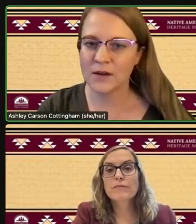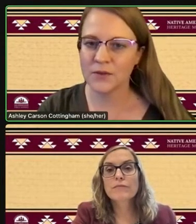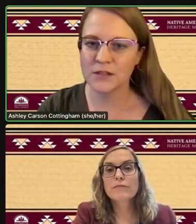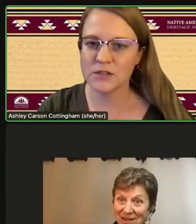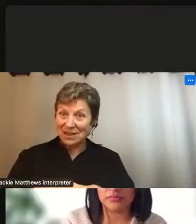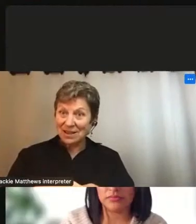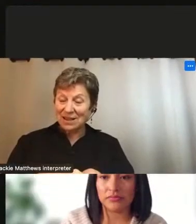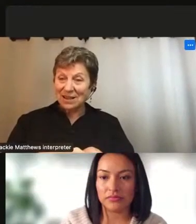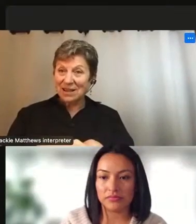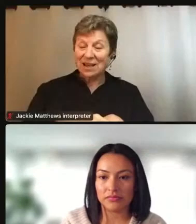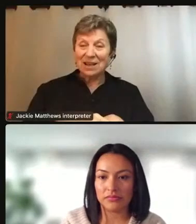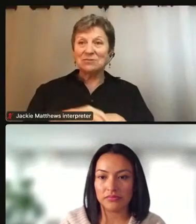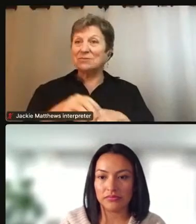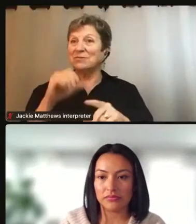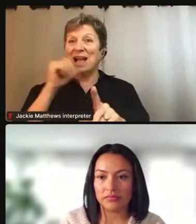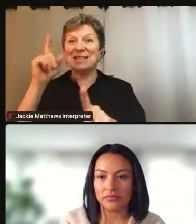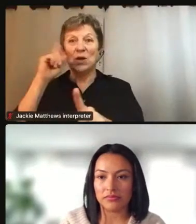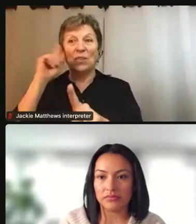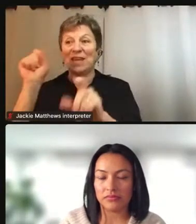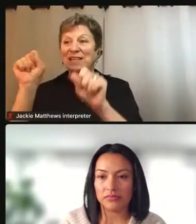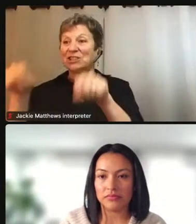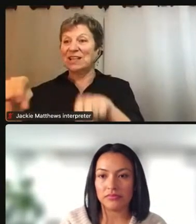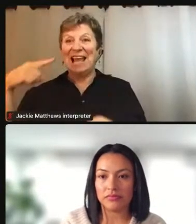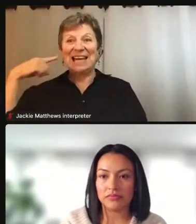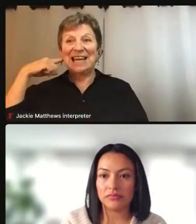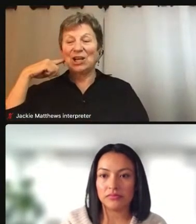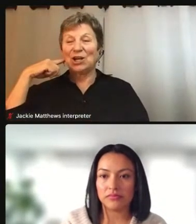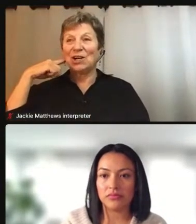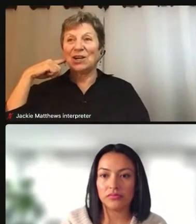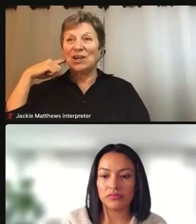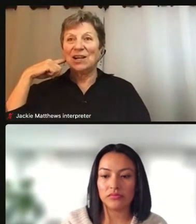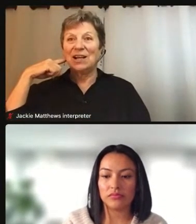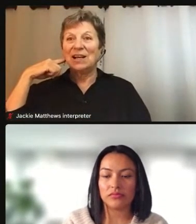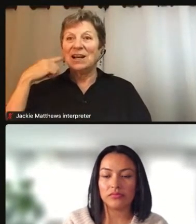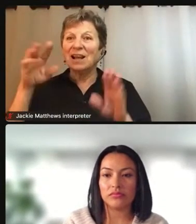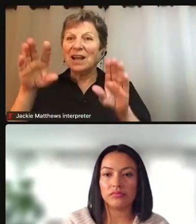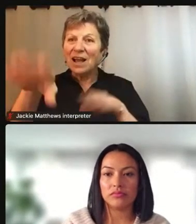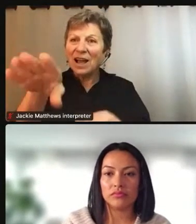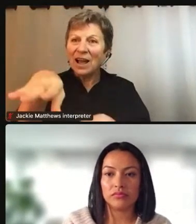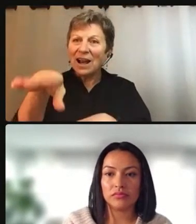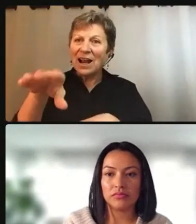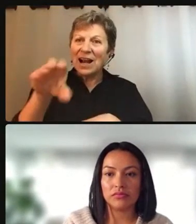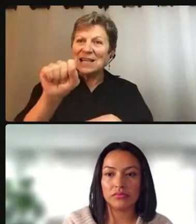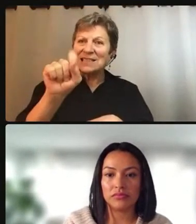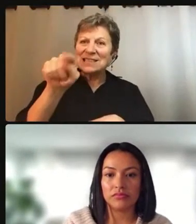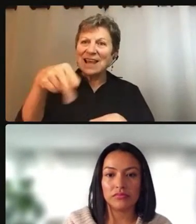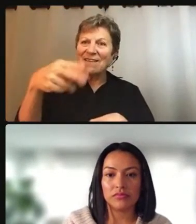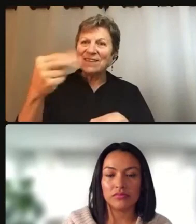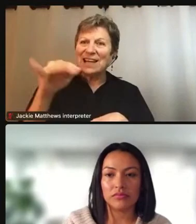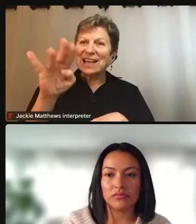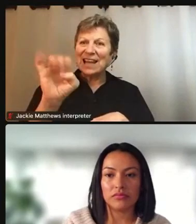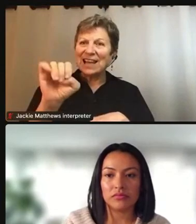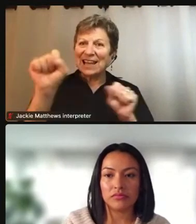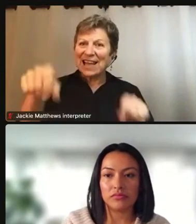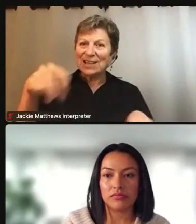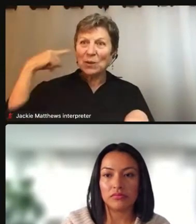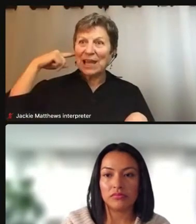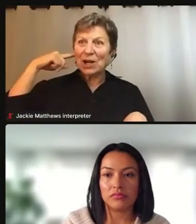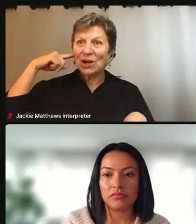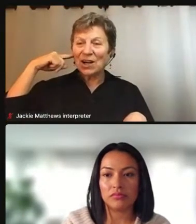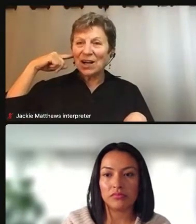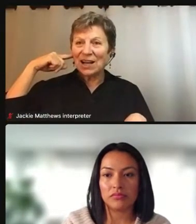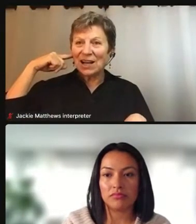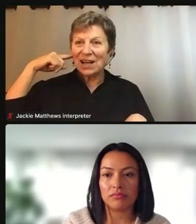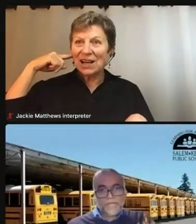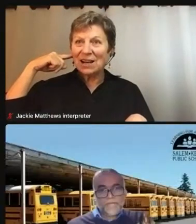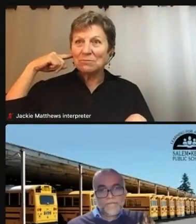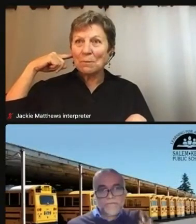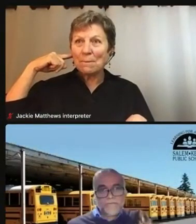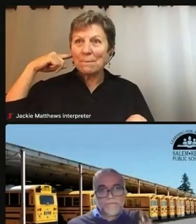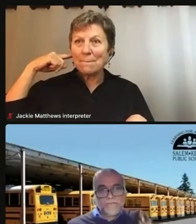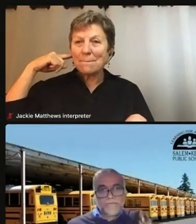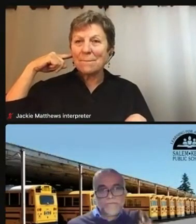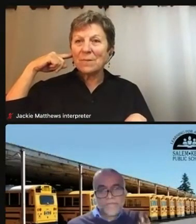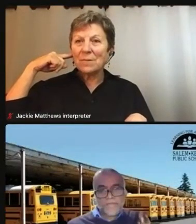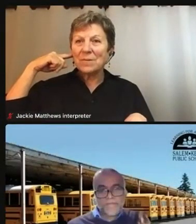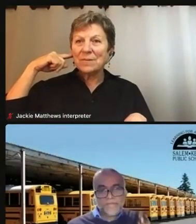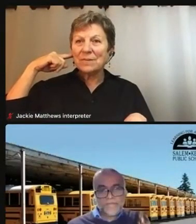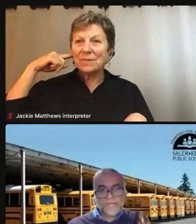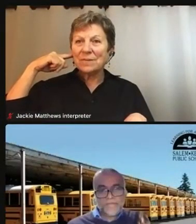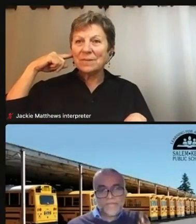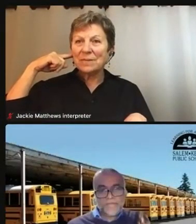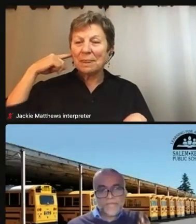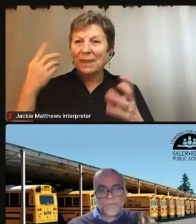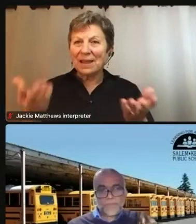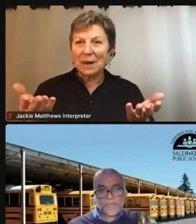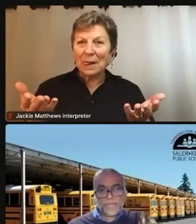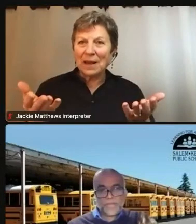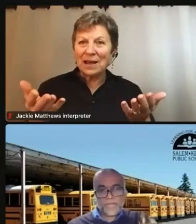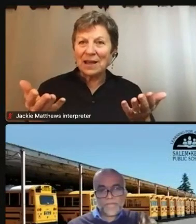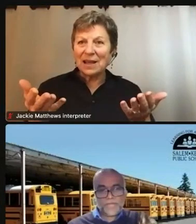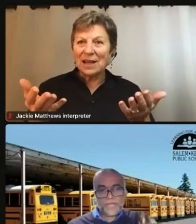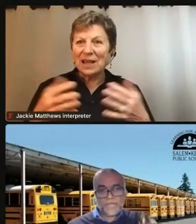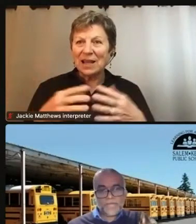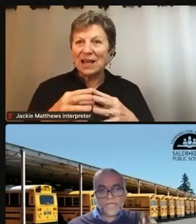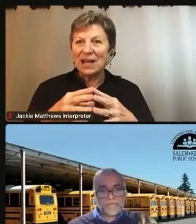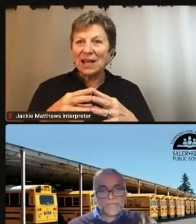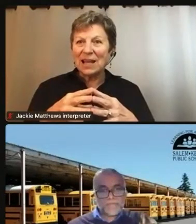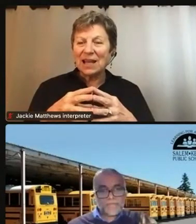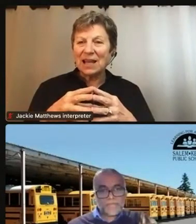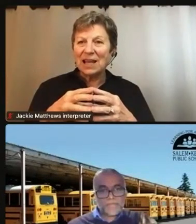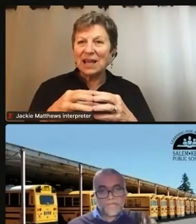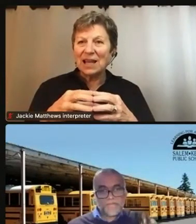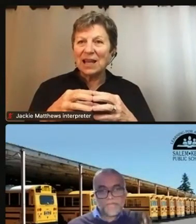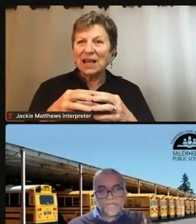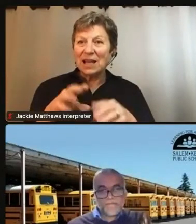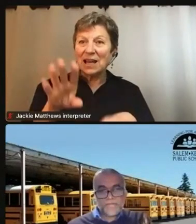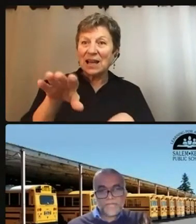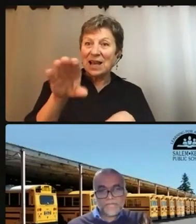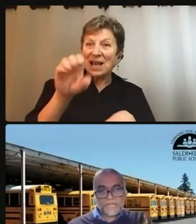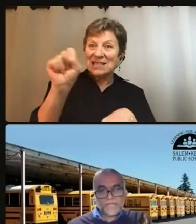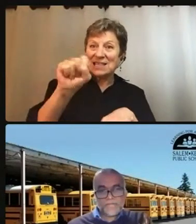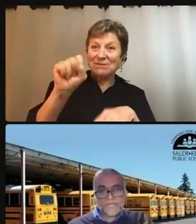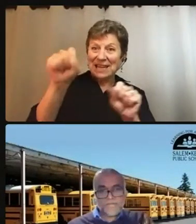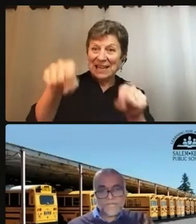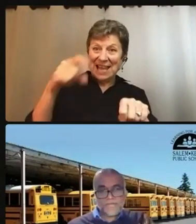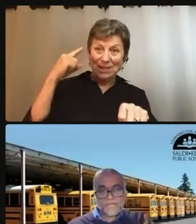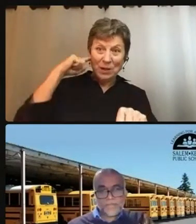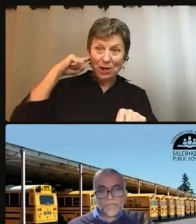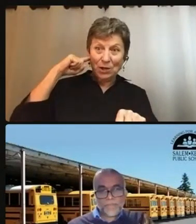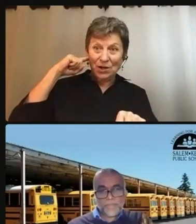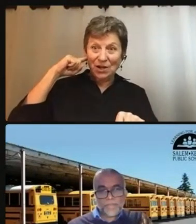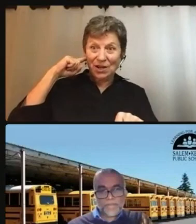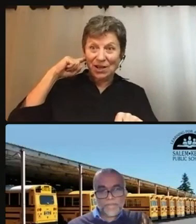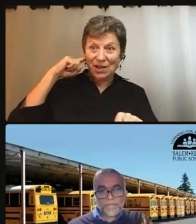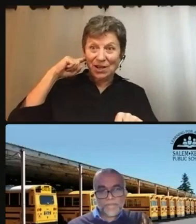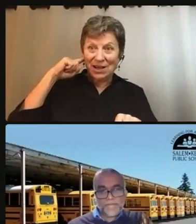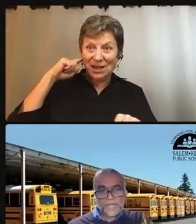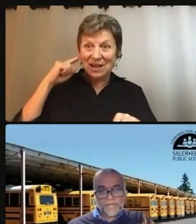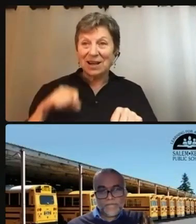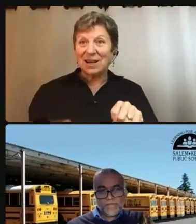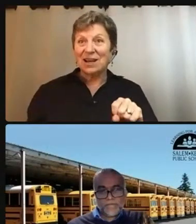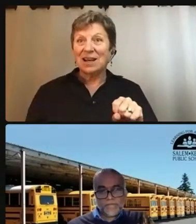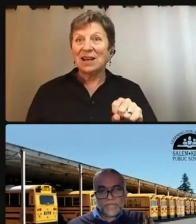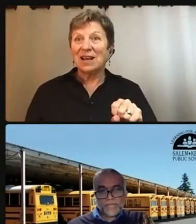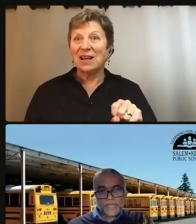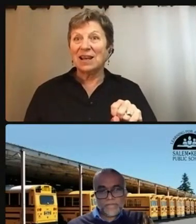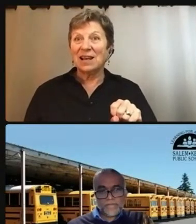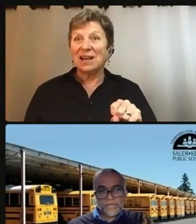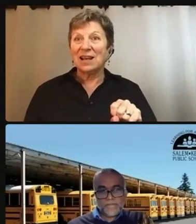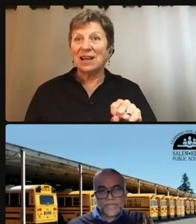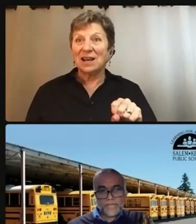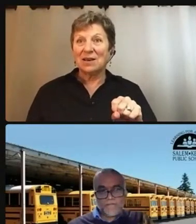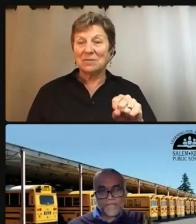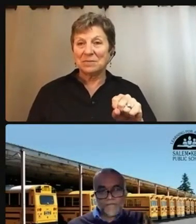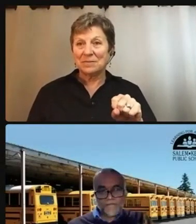CAN YOU HEAR US? STEPHANIE?